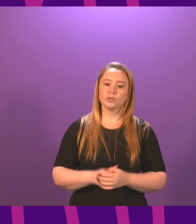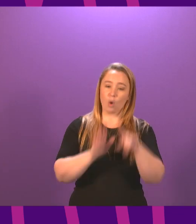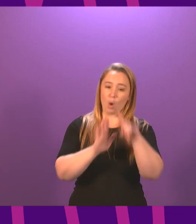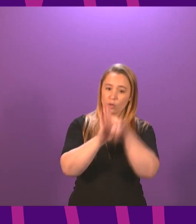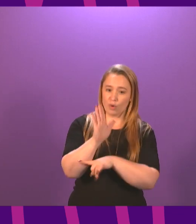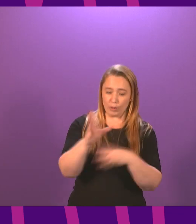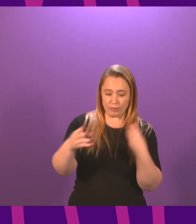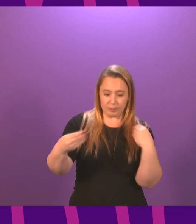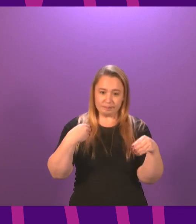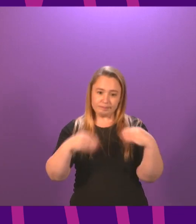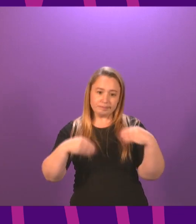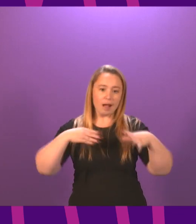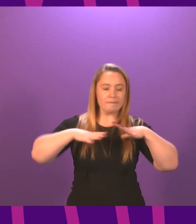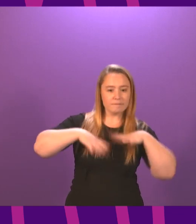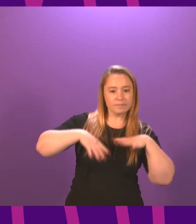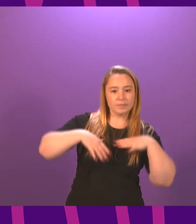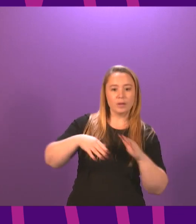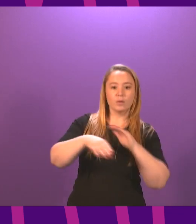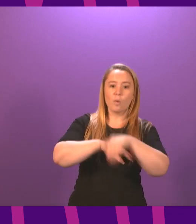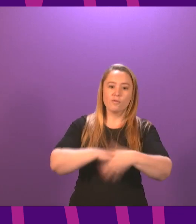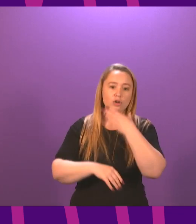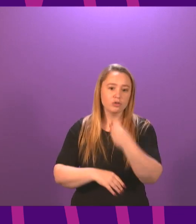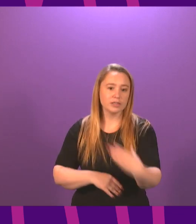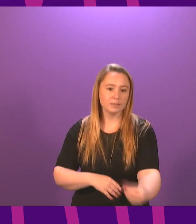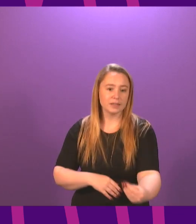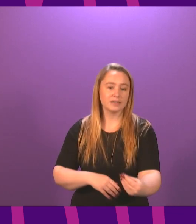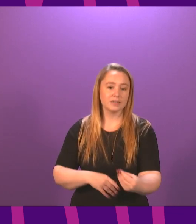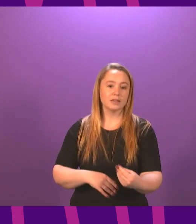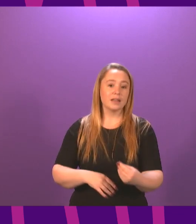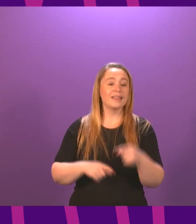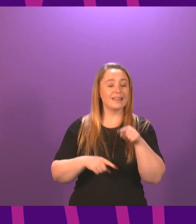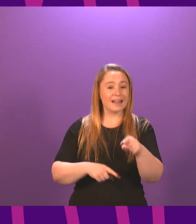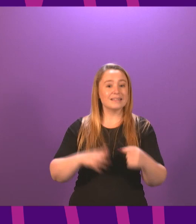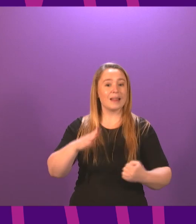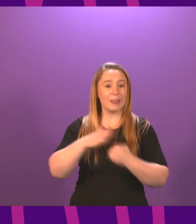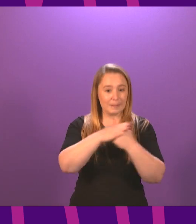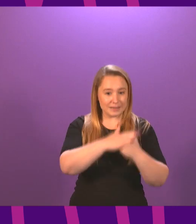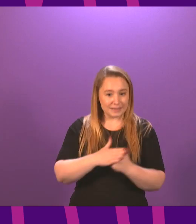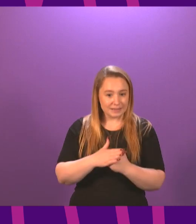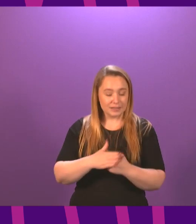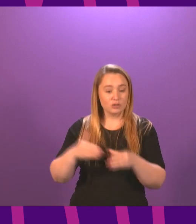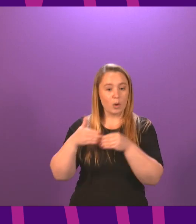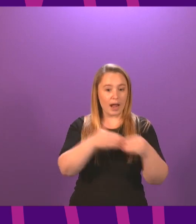to allow families and friends to come together if absolutely necessary is necessarily limited.